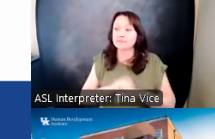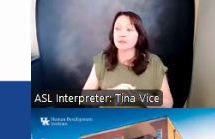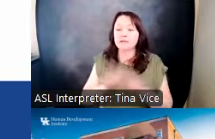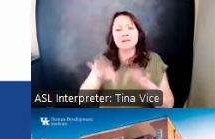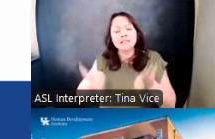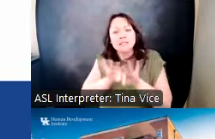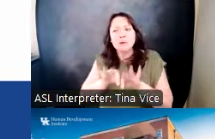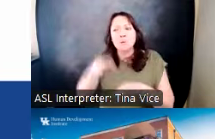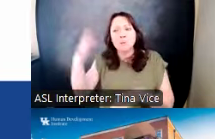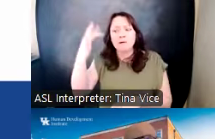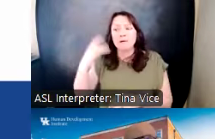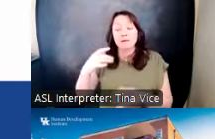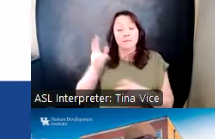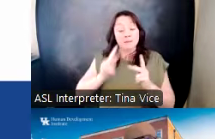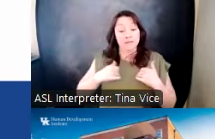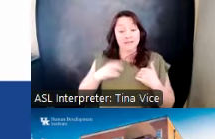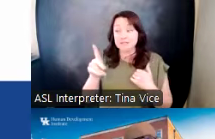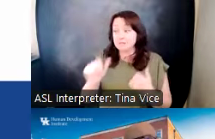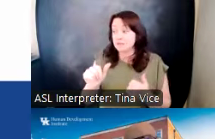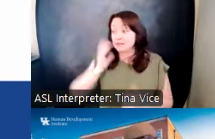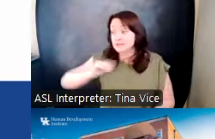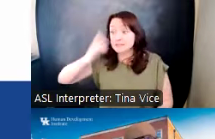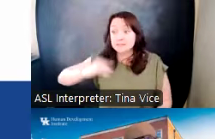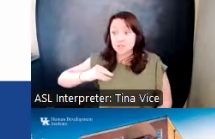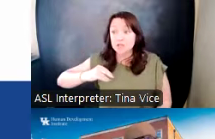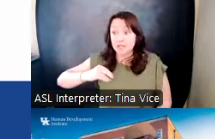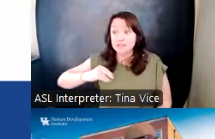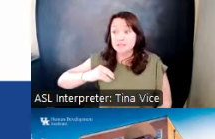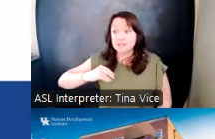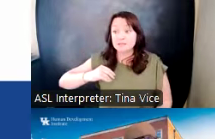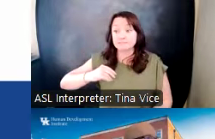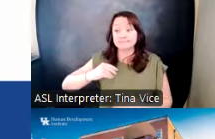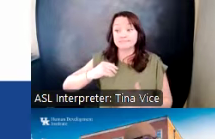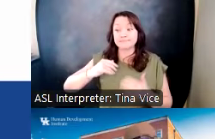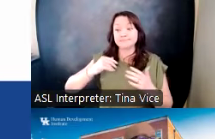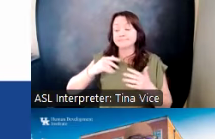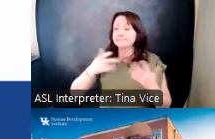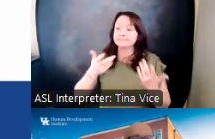disabilities experience poor health conditions according to the